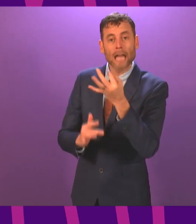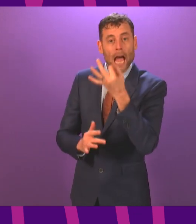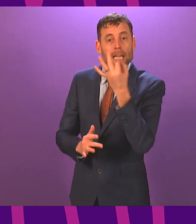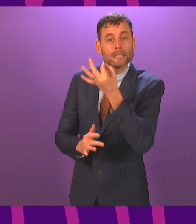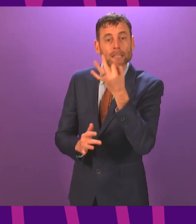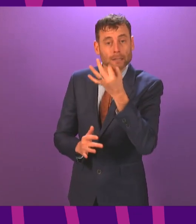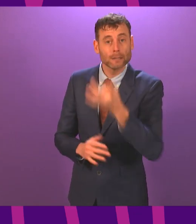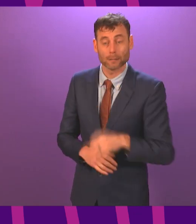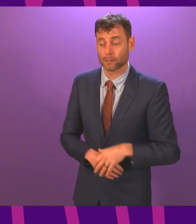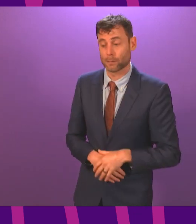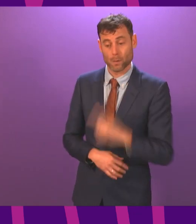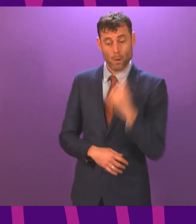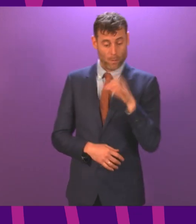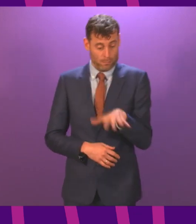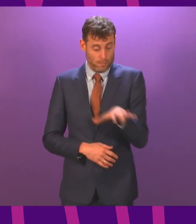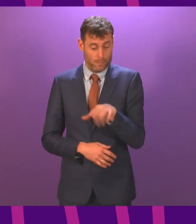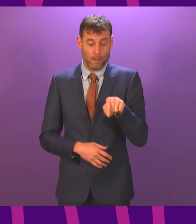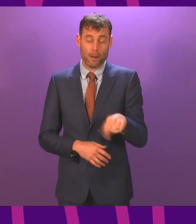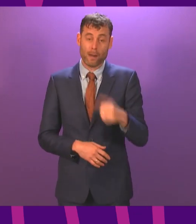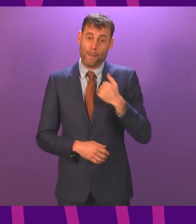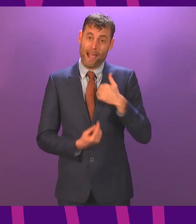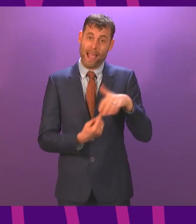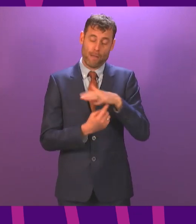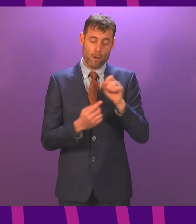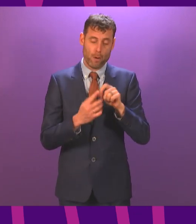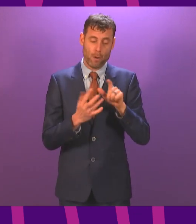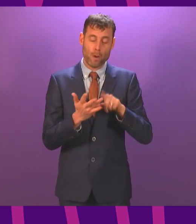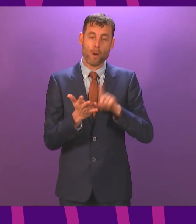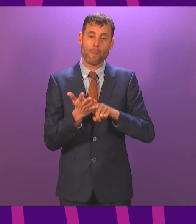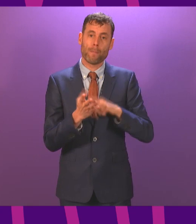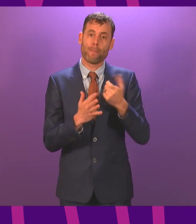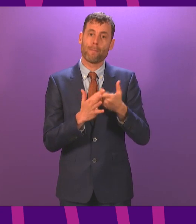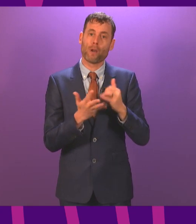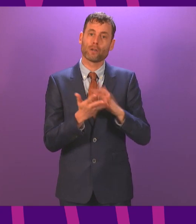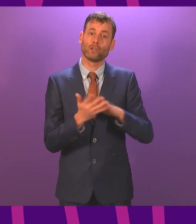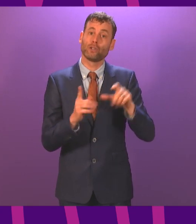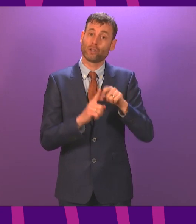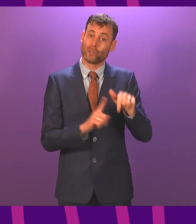site in Glasgow is in Pollokshields, in my constituency, and I continue to encourage